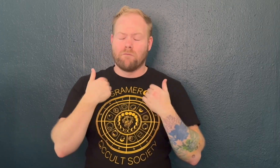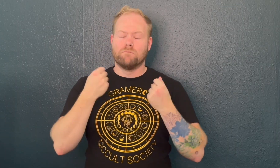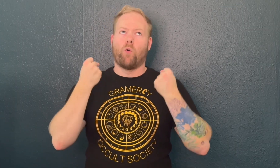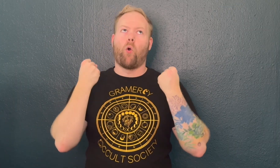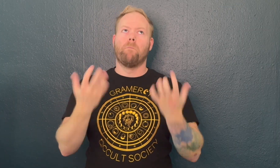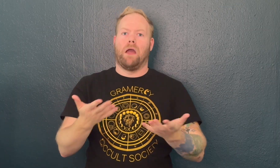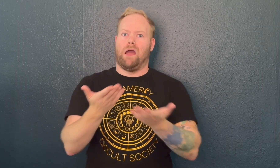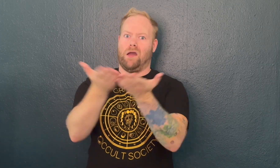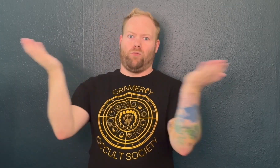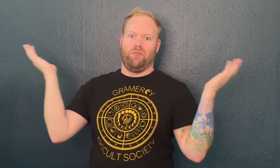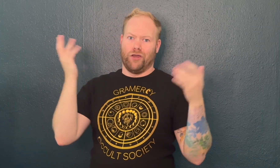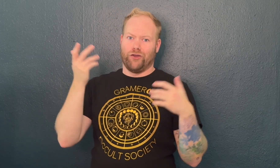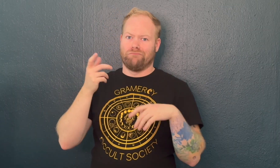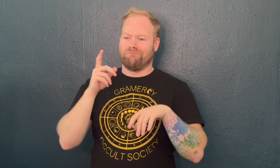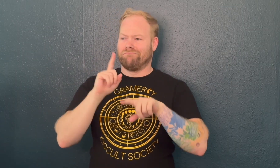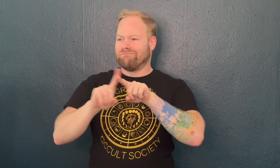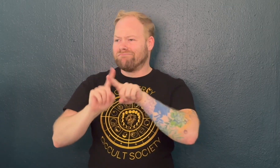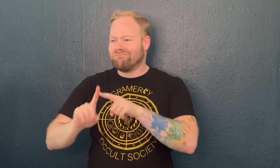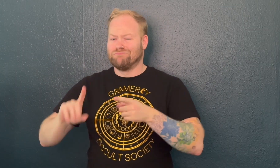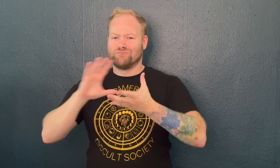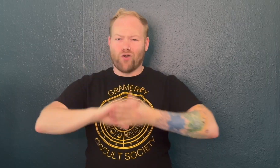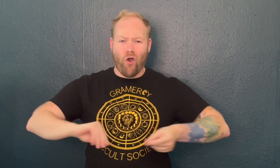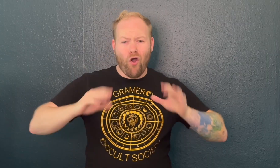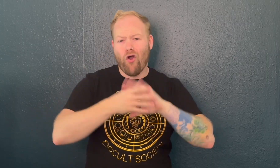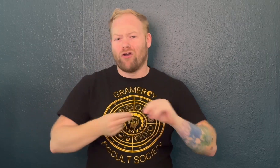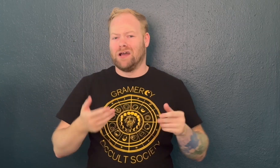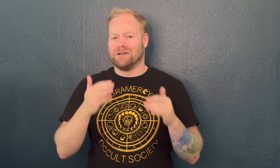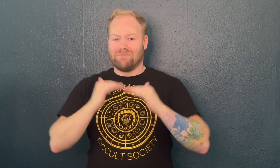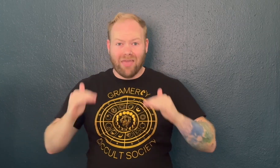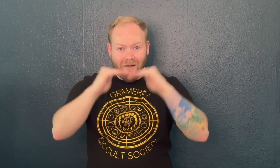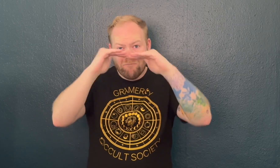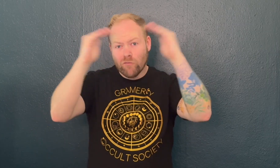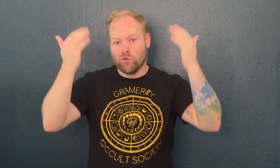There are so many out there, for all kinds of stories and levels.